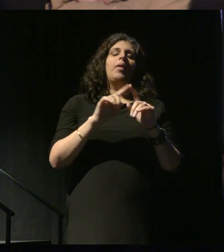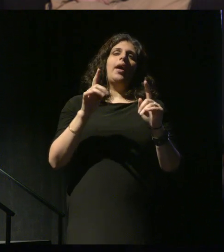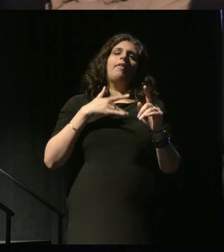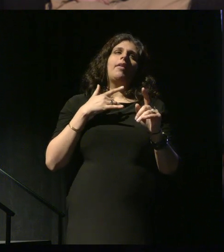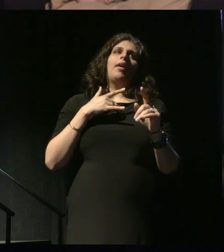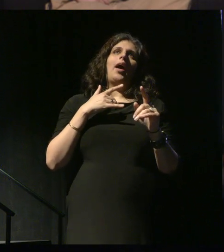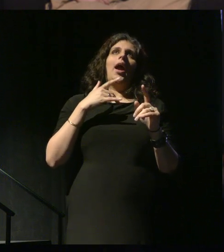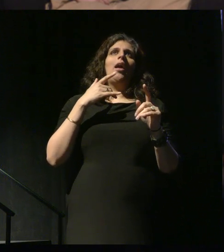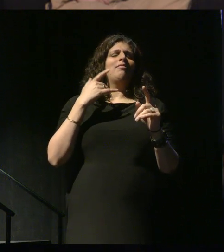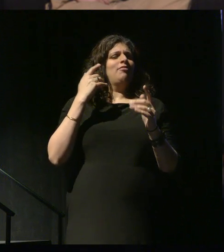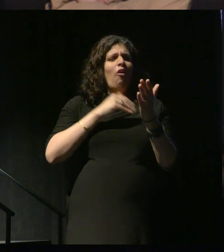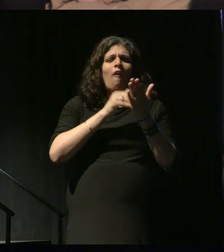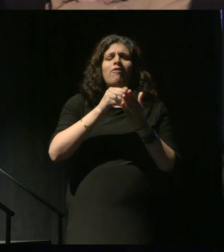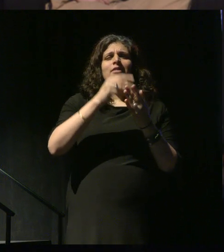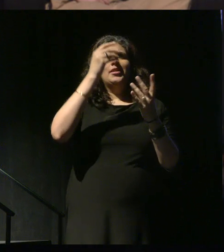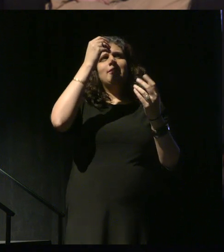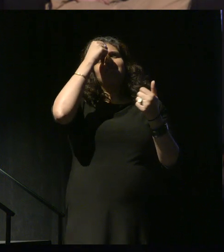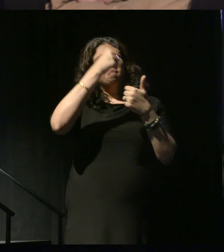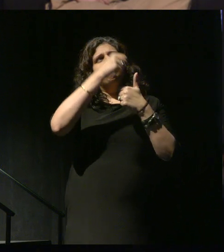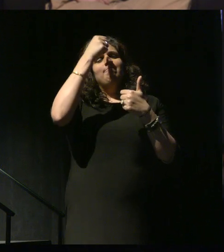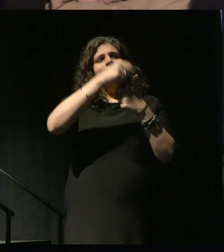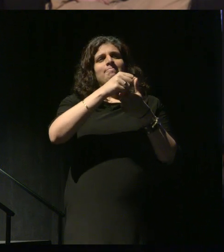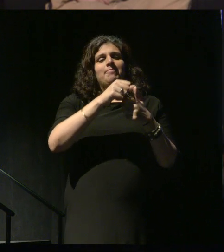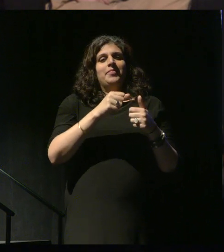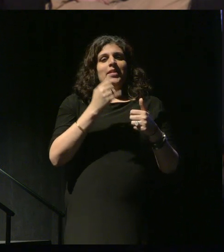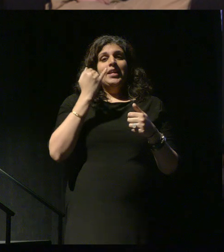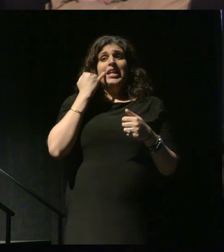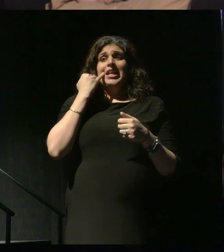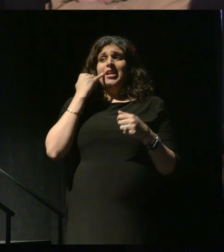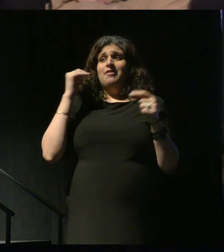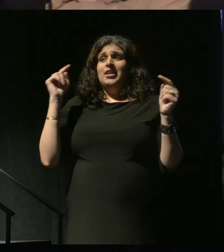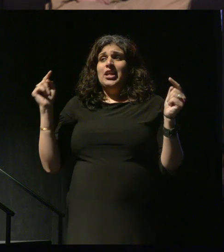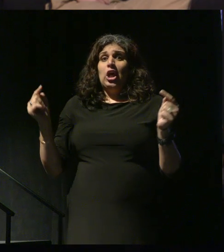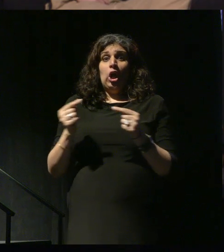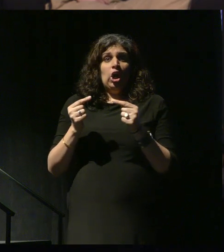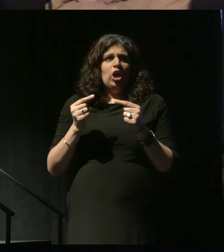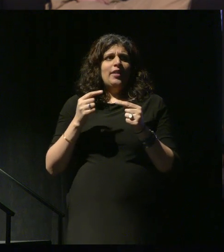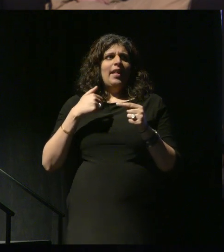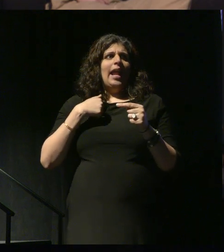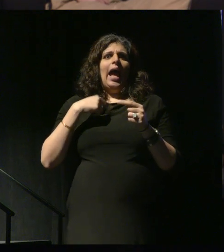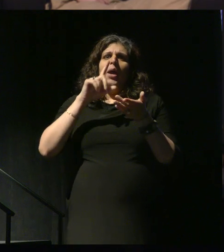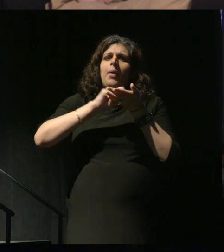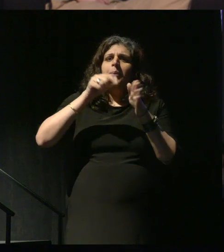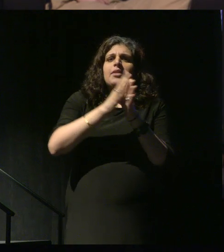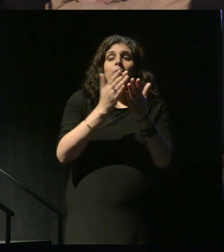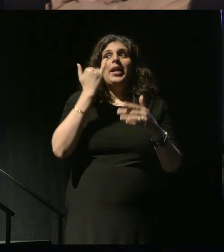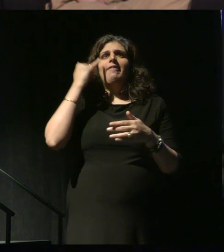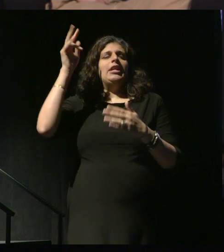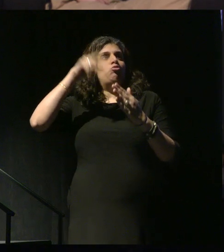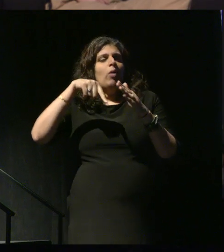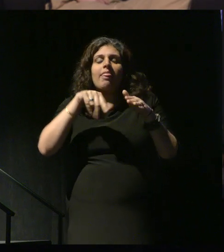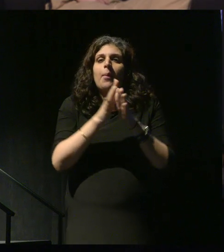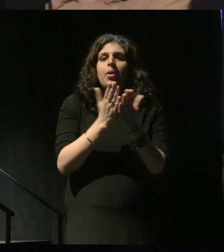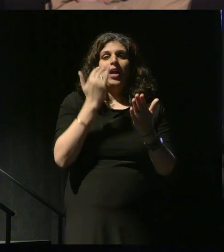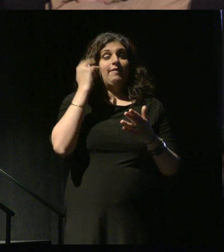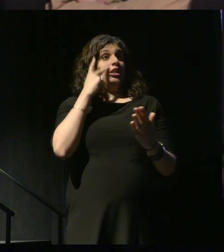But I think a lot about if he heard that I had released this book, if he read the book, if he saw that reference